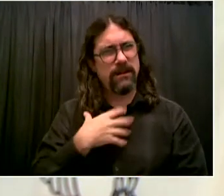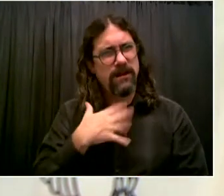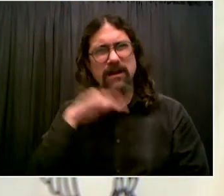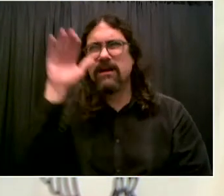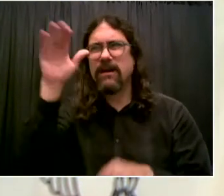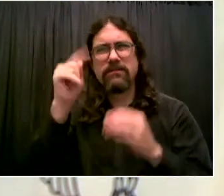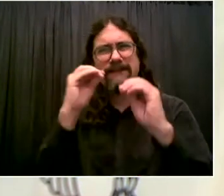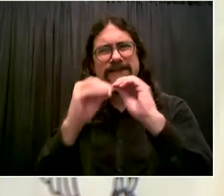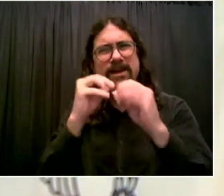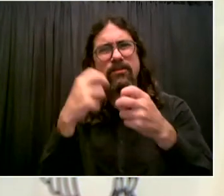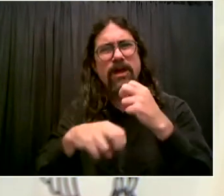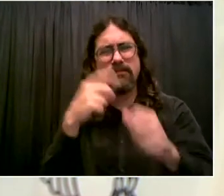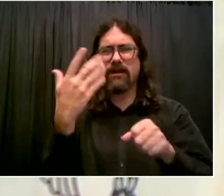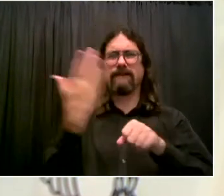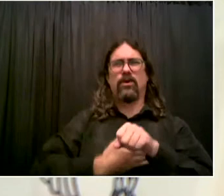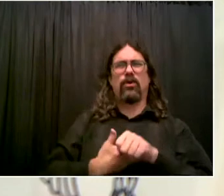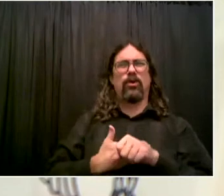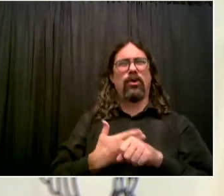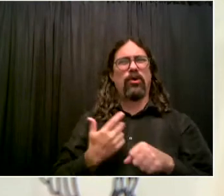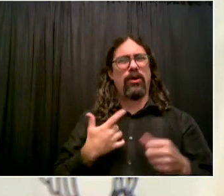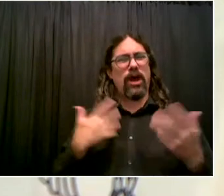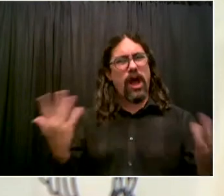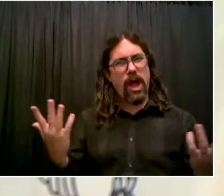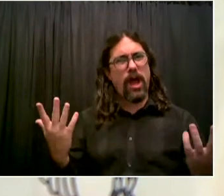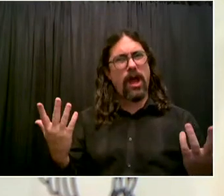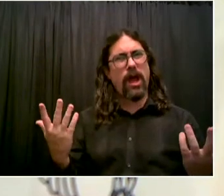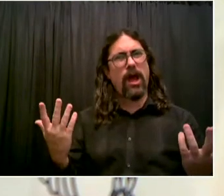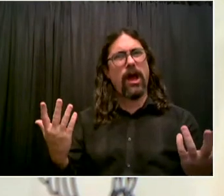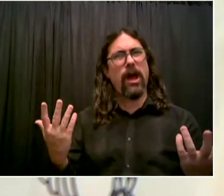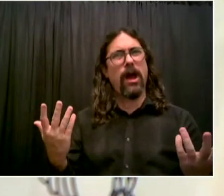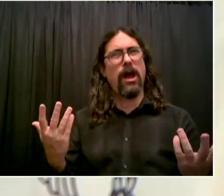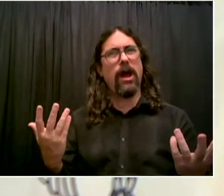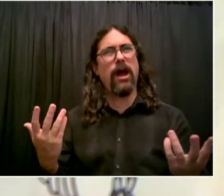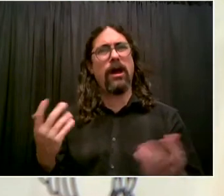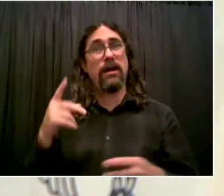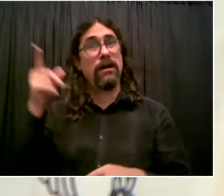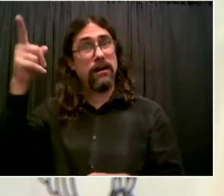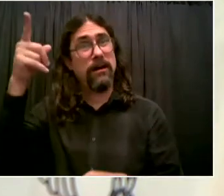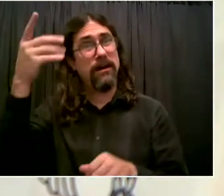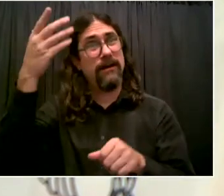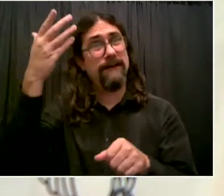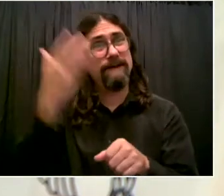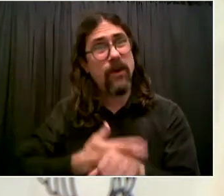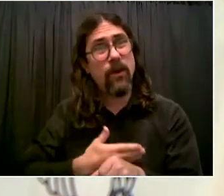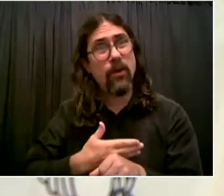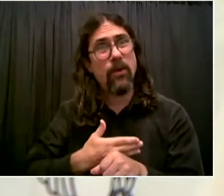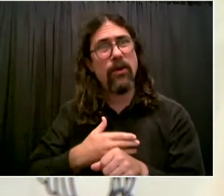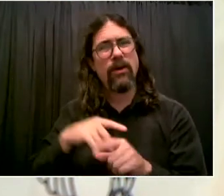COMPLAINT AGAINST THEM. AS A RESULT, BECAUSE OF THE SUDDEN TERMINATION I